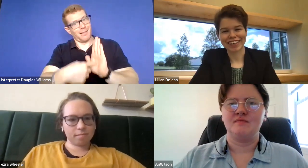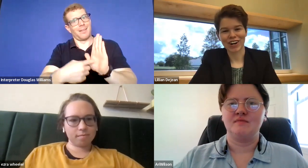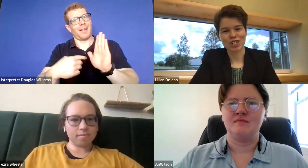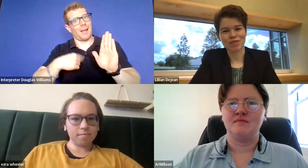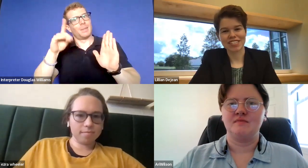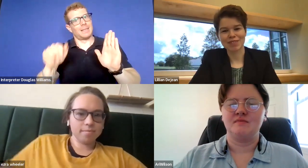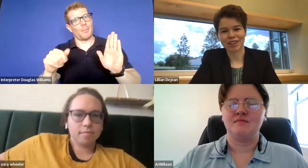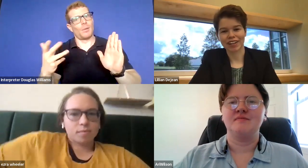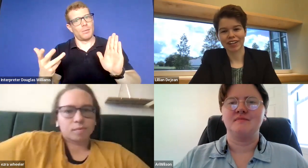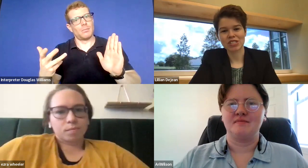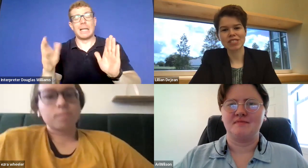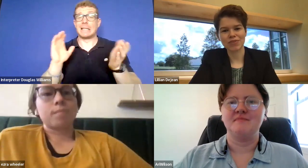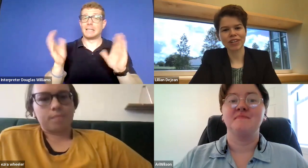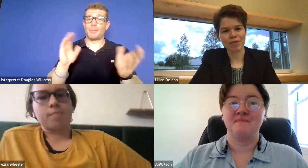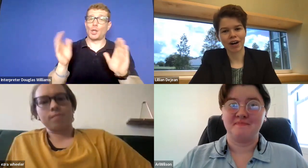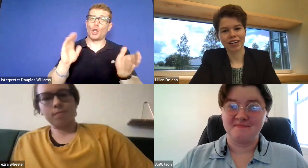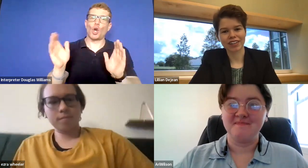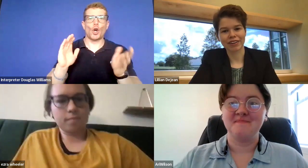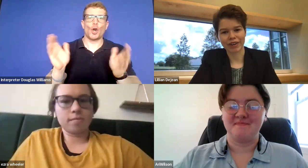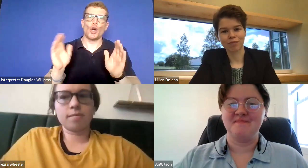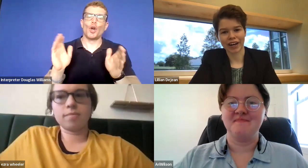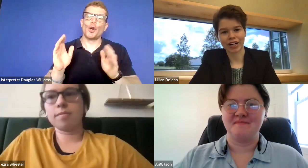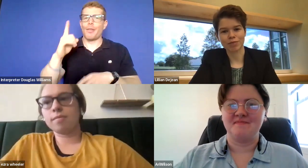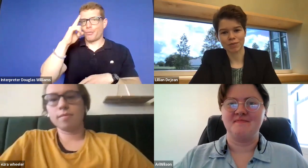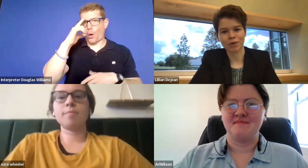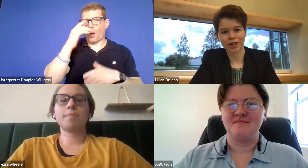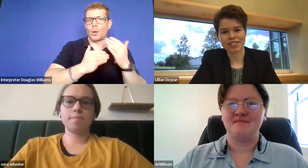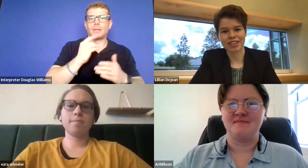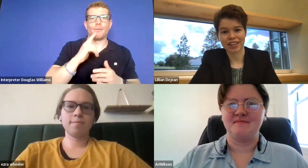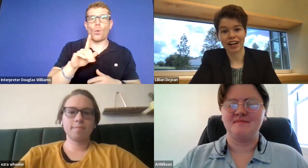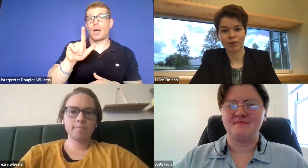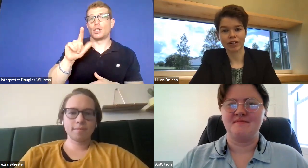LGBT community specifically among you know non-binary people where it's like.